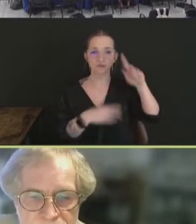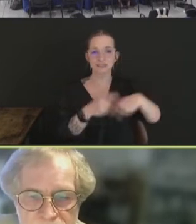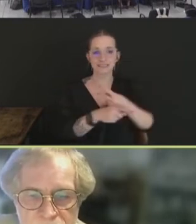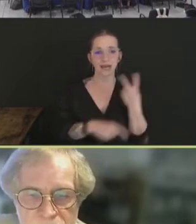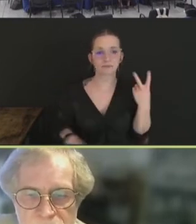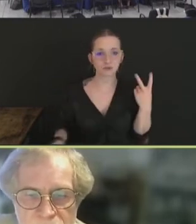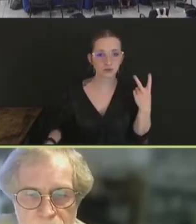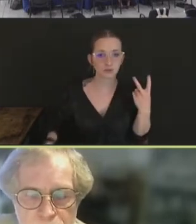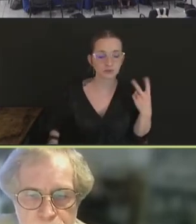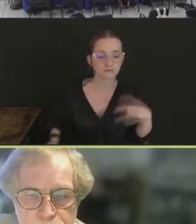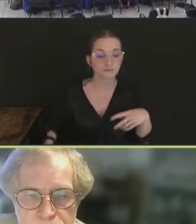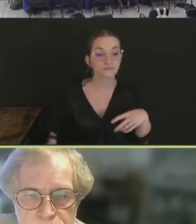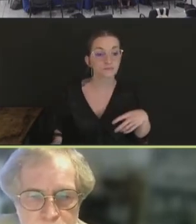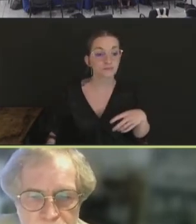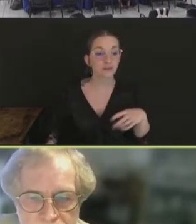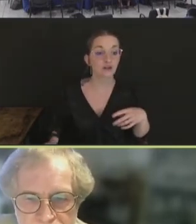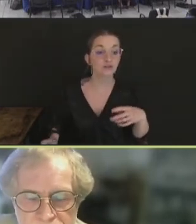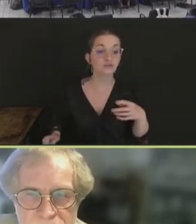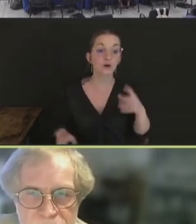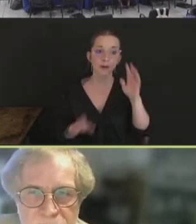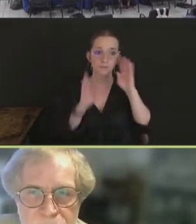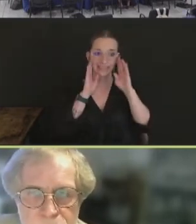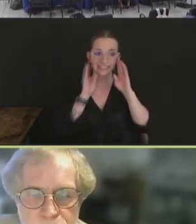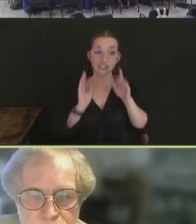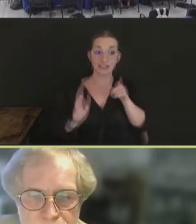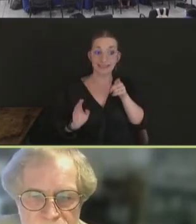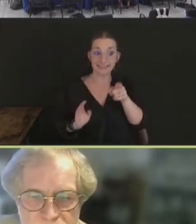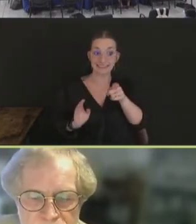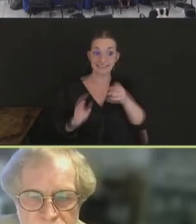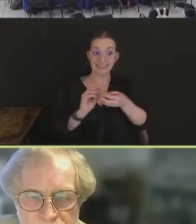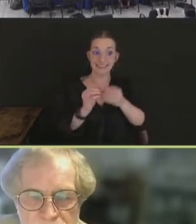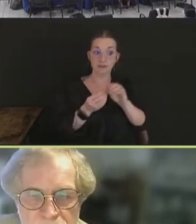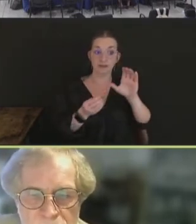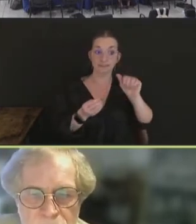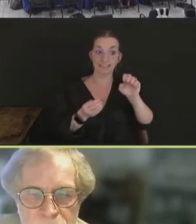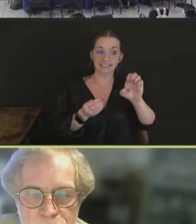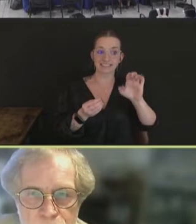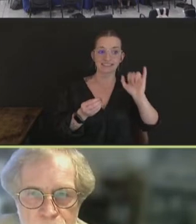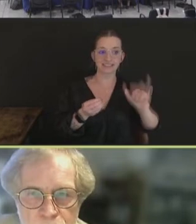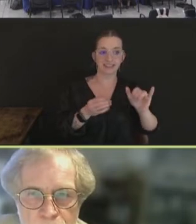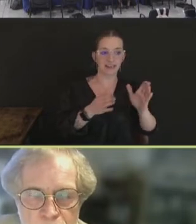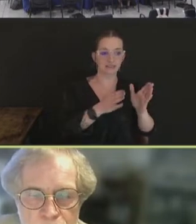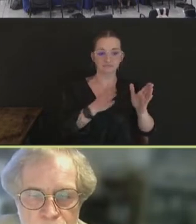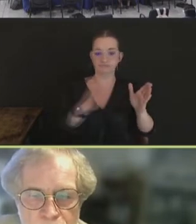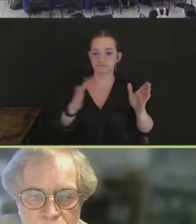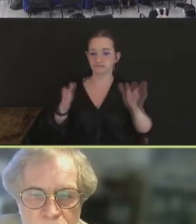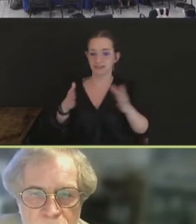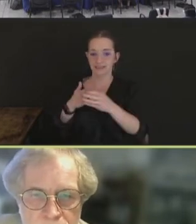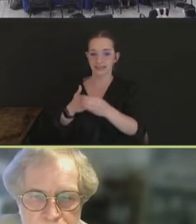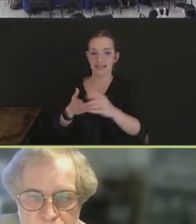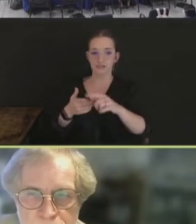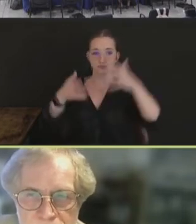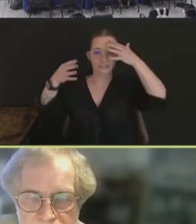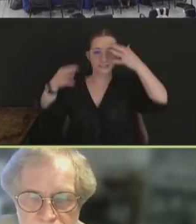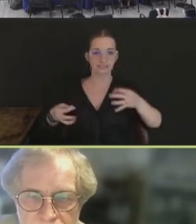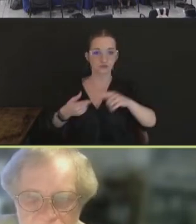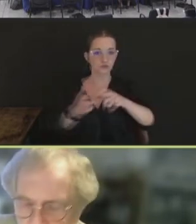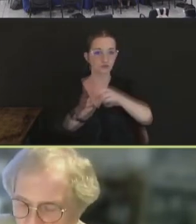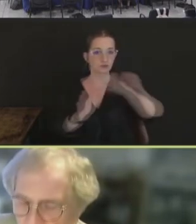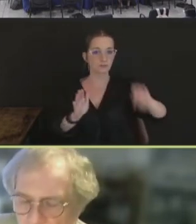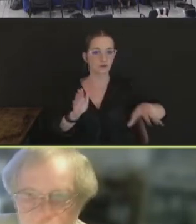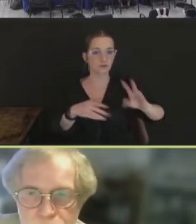This is the number of cases that led to the decision to remove type two vaccine from routine